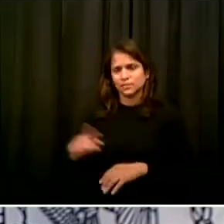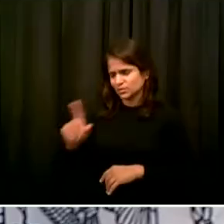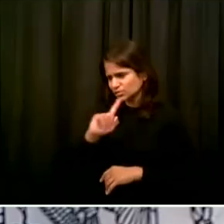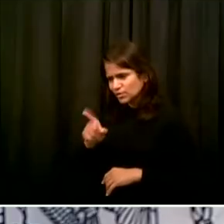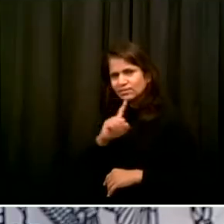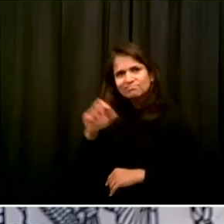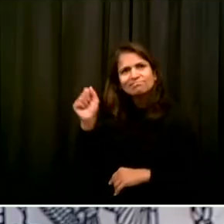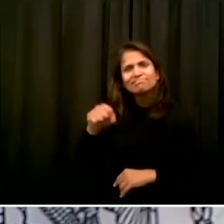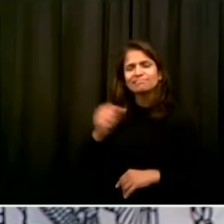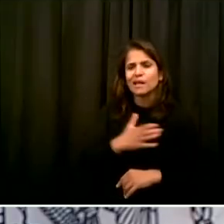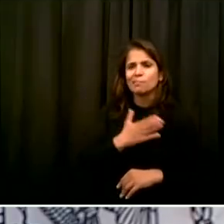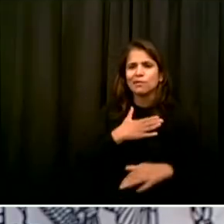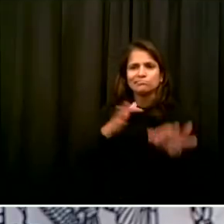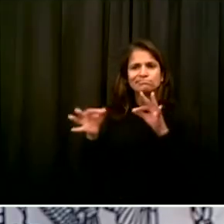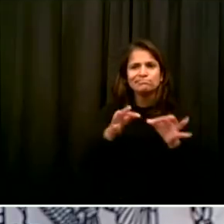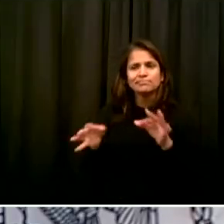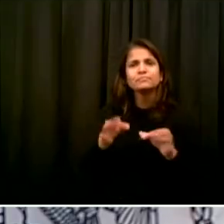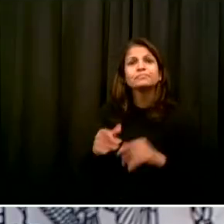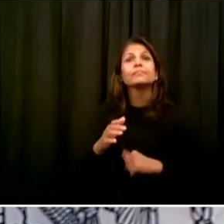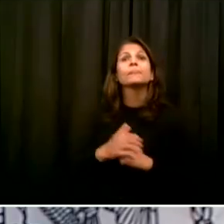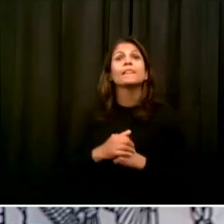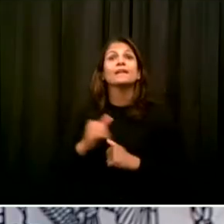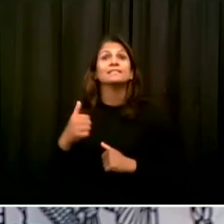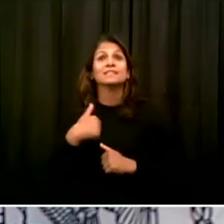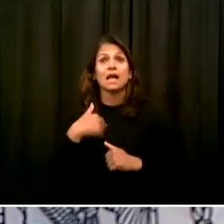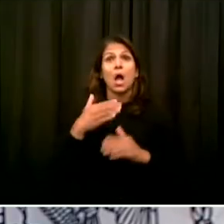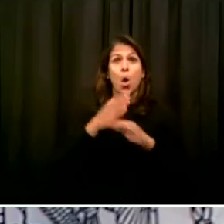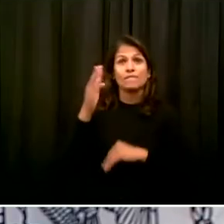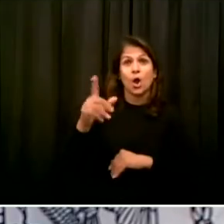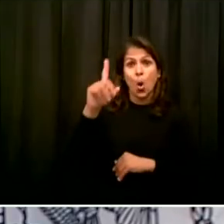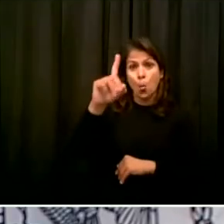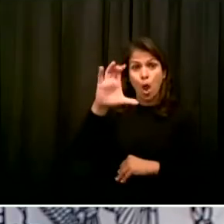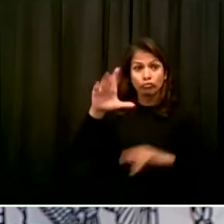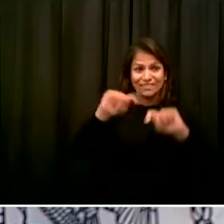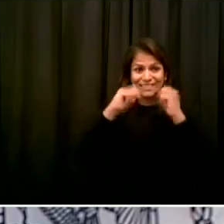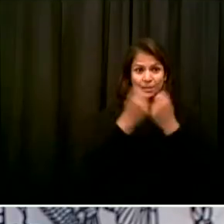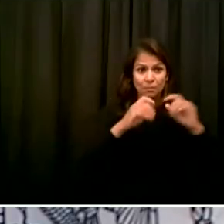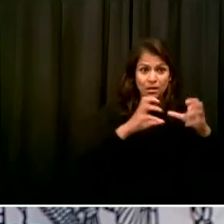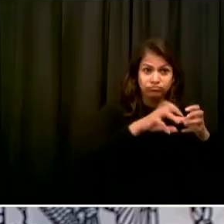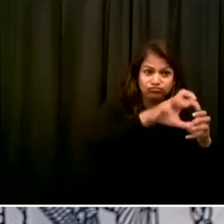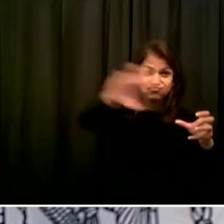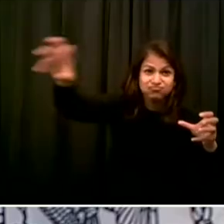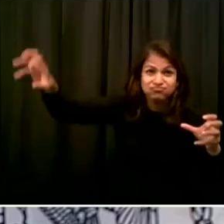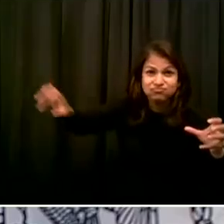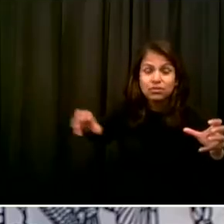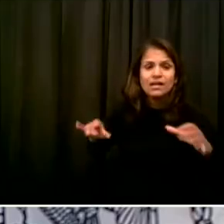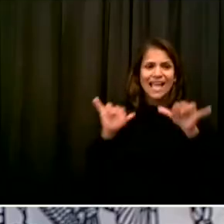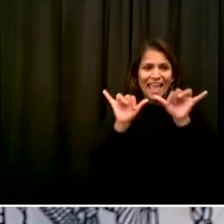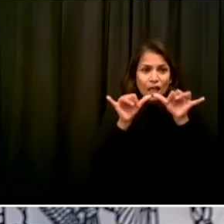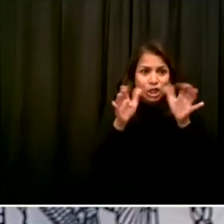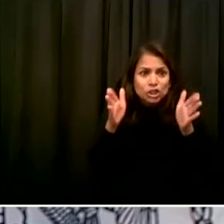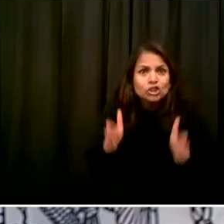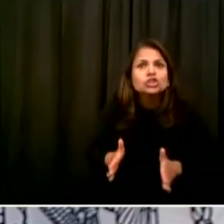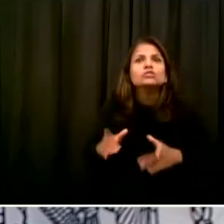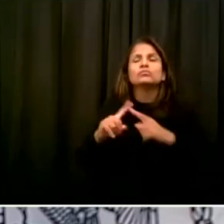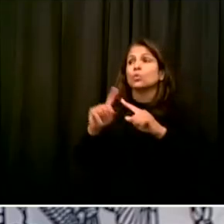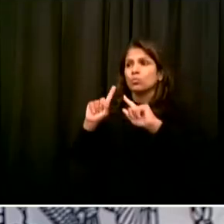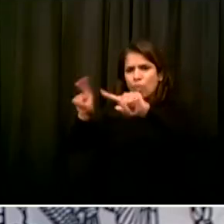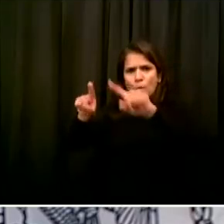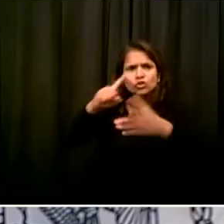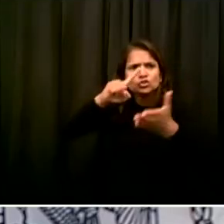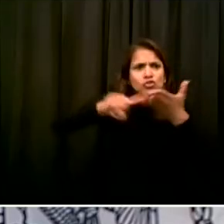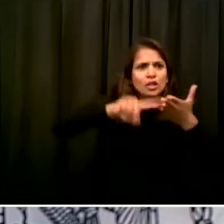THANK YOU.